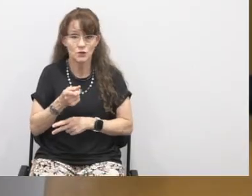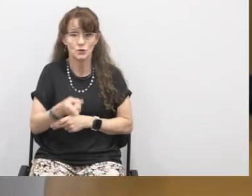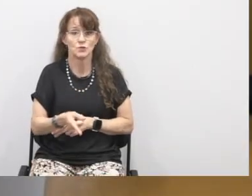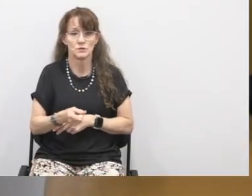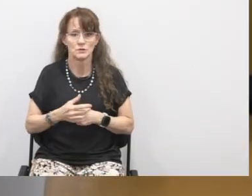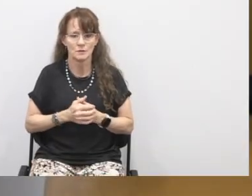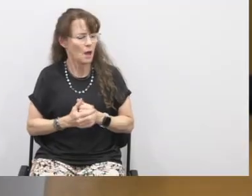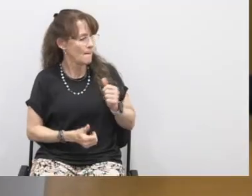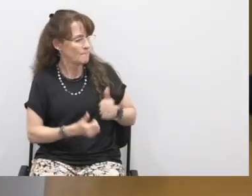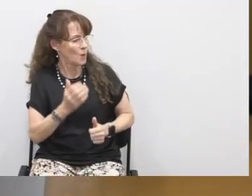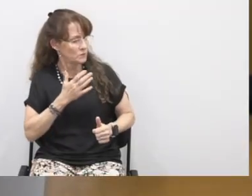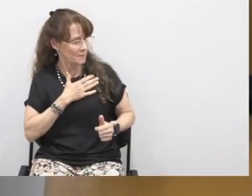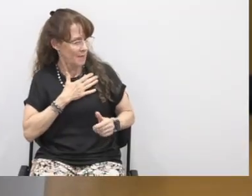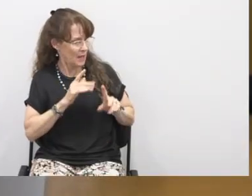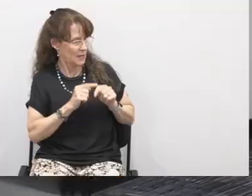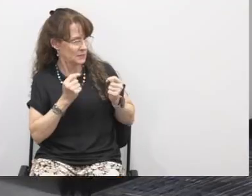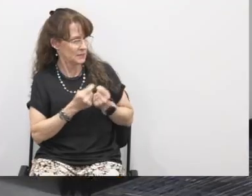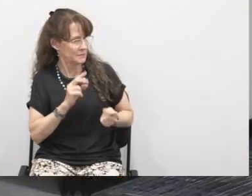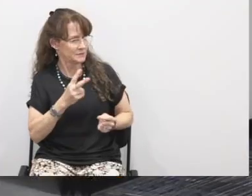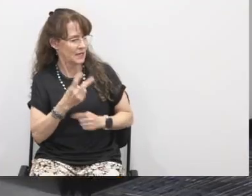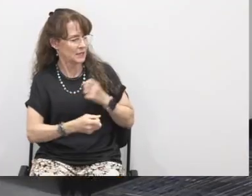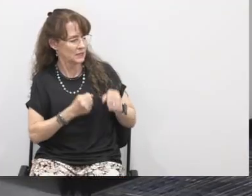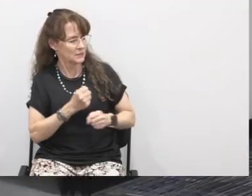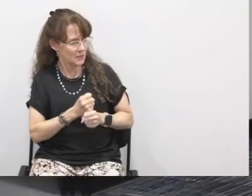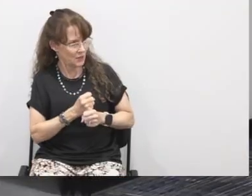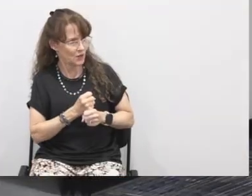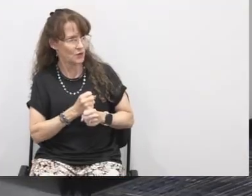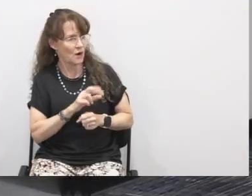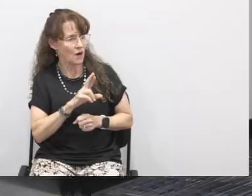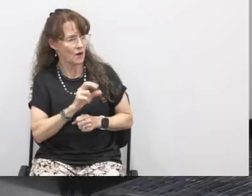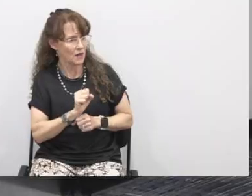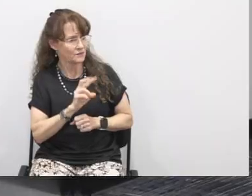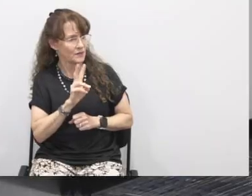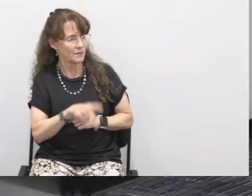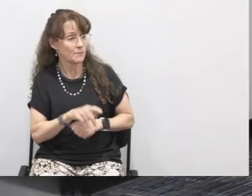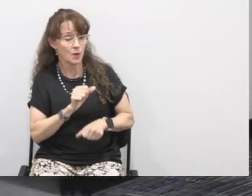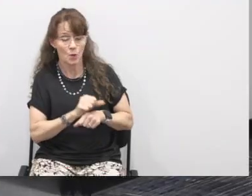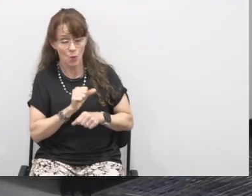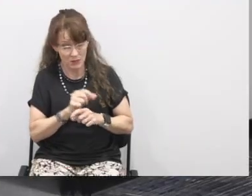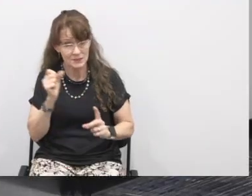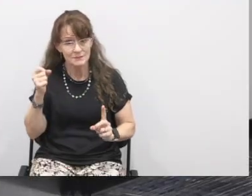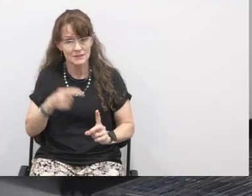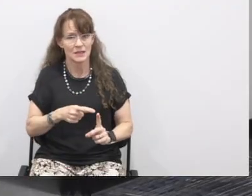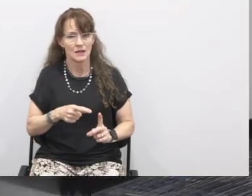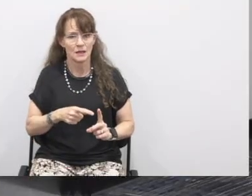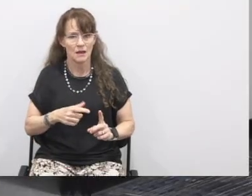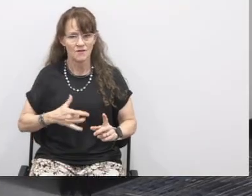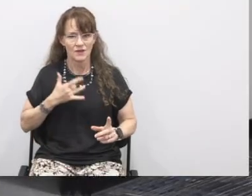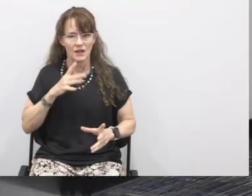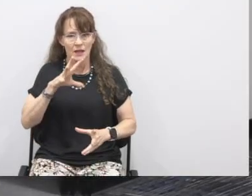Most of my team are second year RSVP members at Millikan. We have been working particularly on sense of belonging for